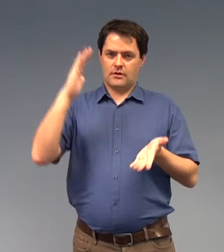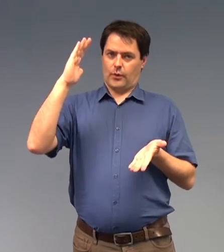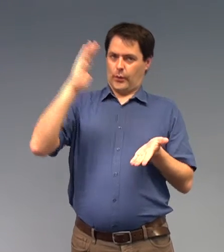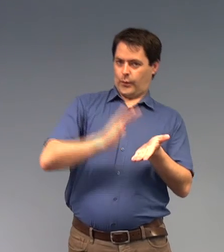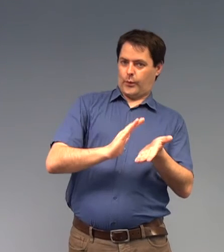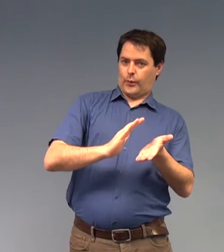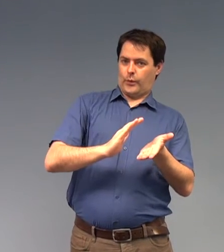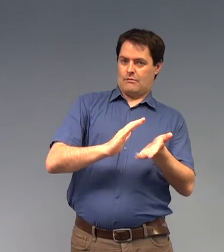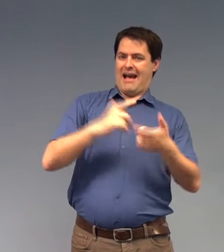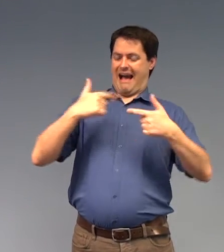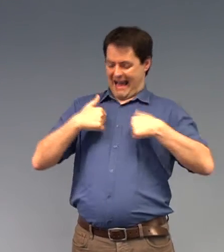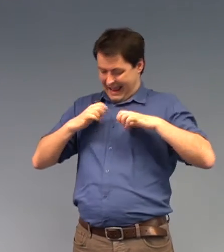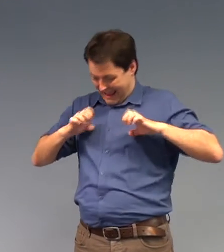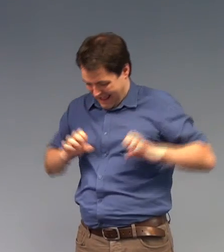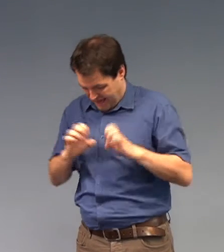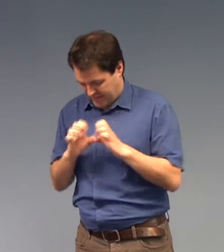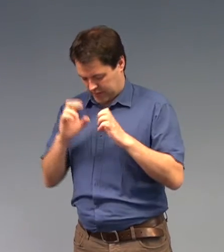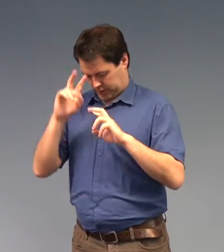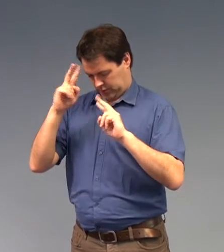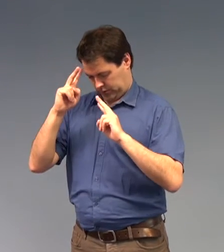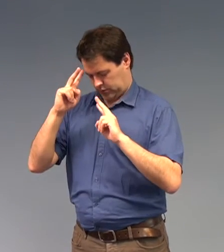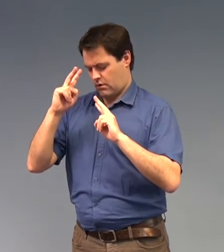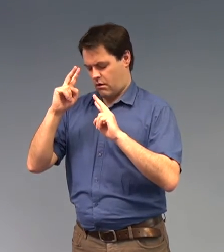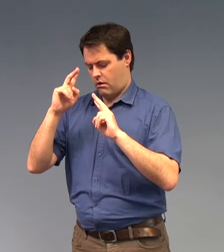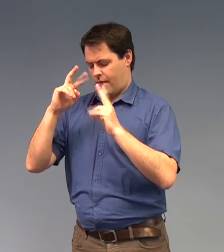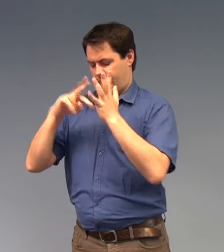That their cognitive effort is reduced.